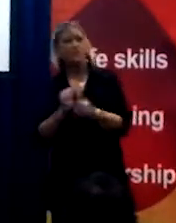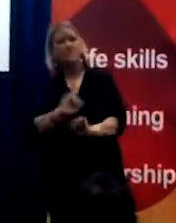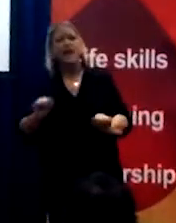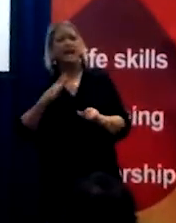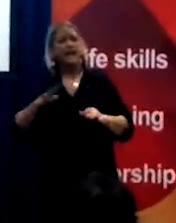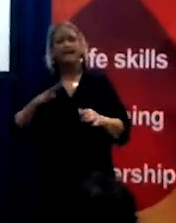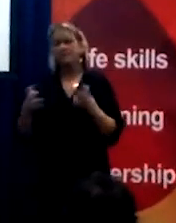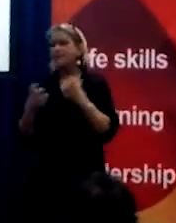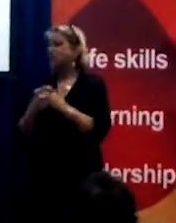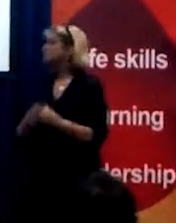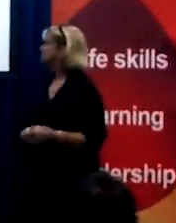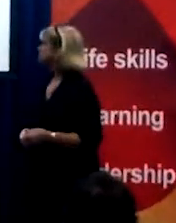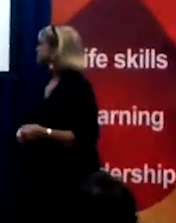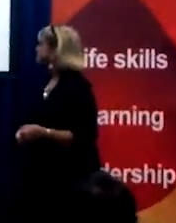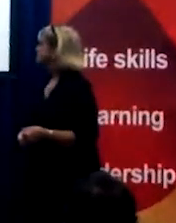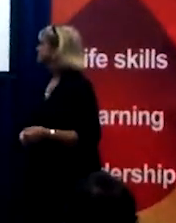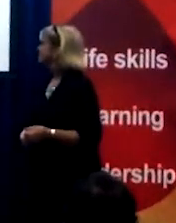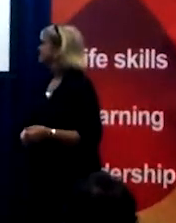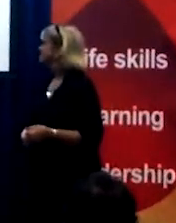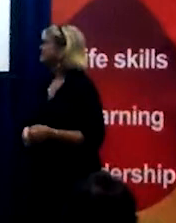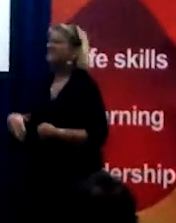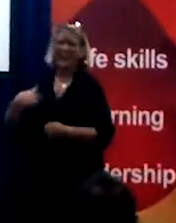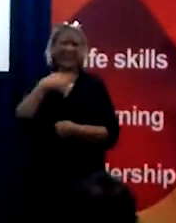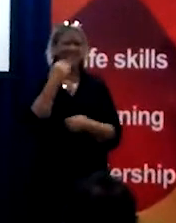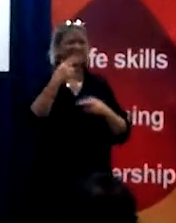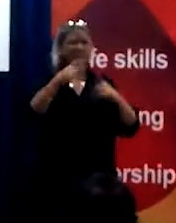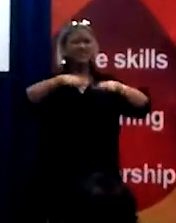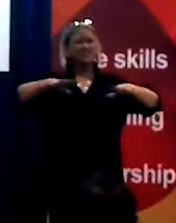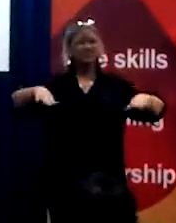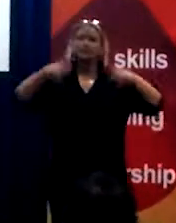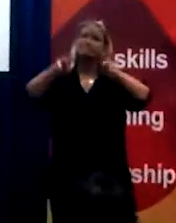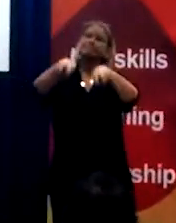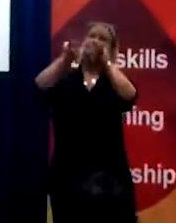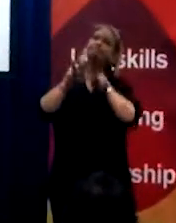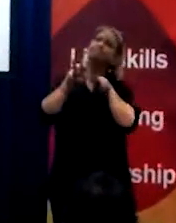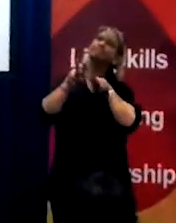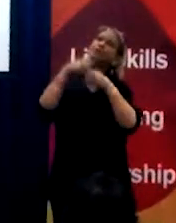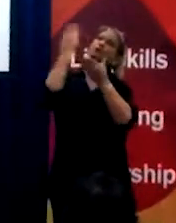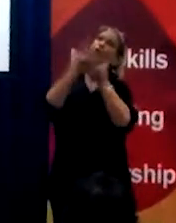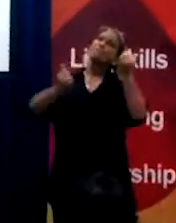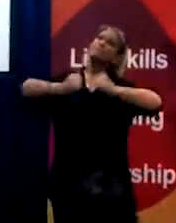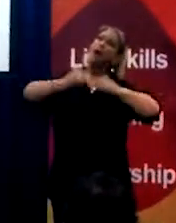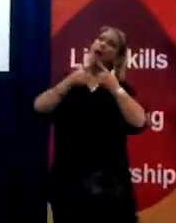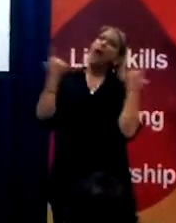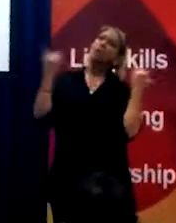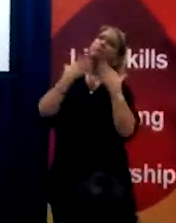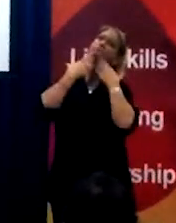And it’s also lovely for the kids sometimes to be able to just sit back and enjoy a story in their native language.